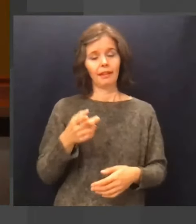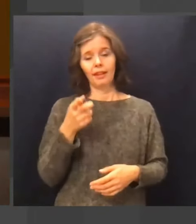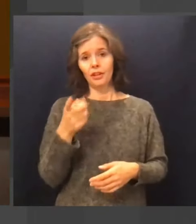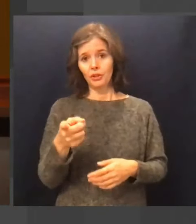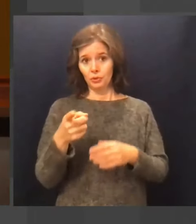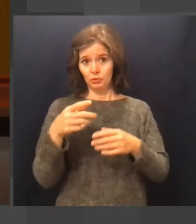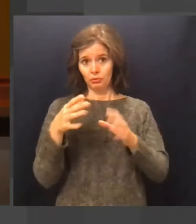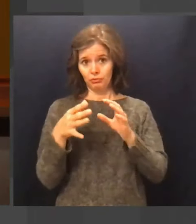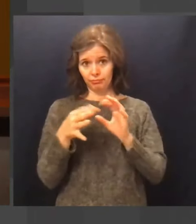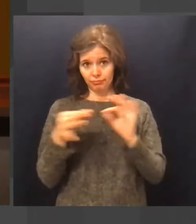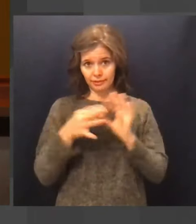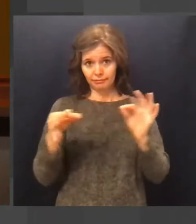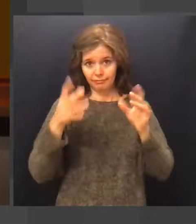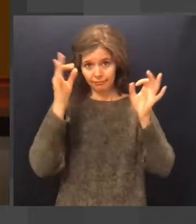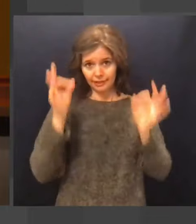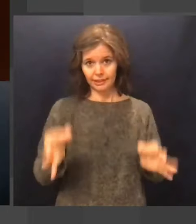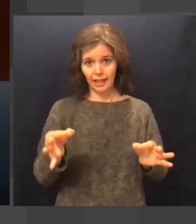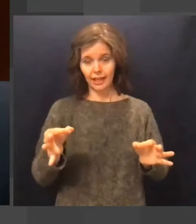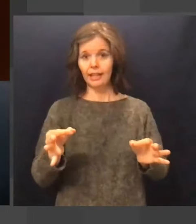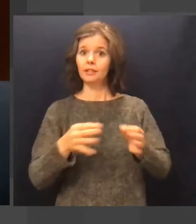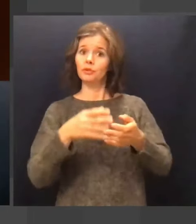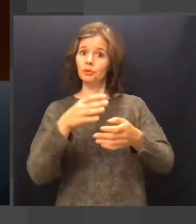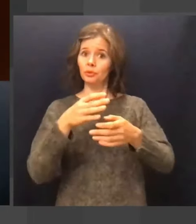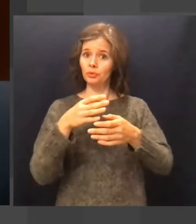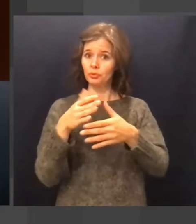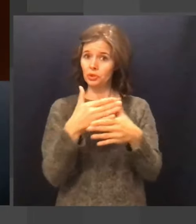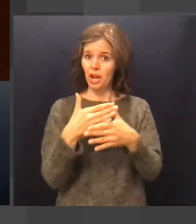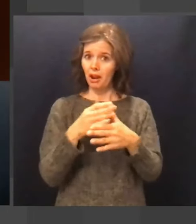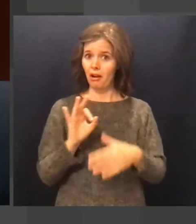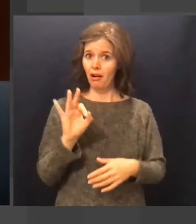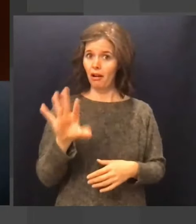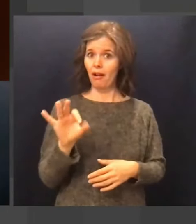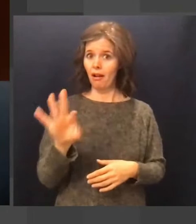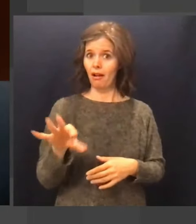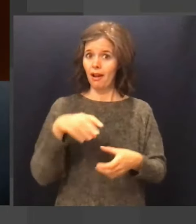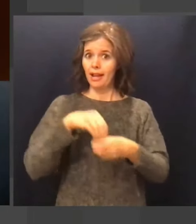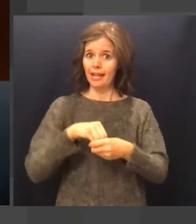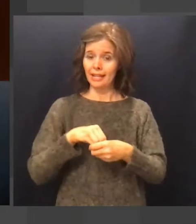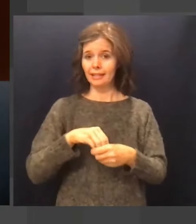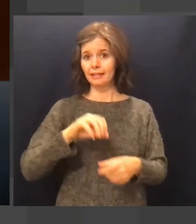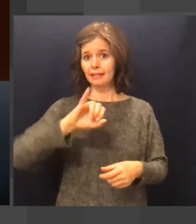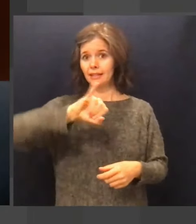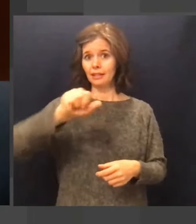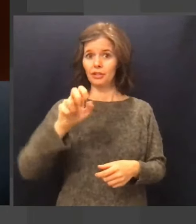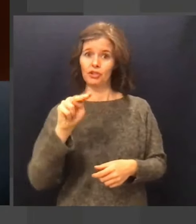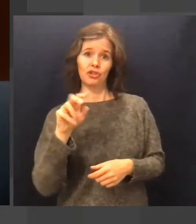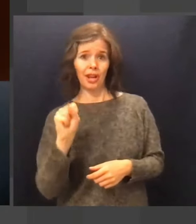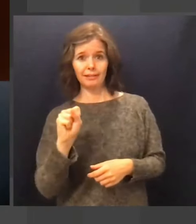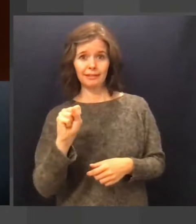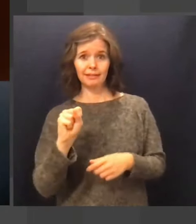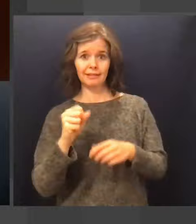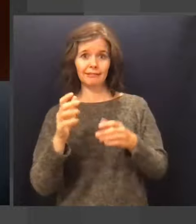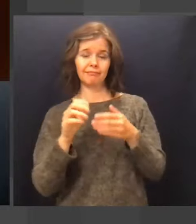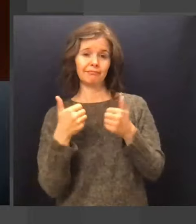SOME TODAY SO PEOPLE CAN SEE WHAT IS IN THE JEB GAME DESIGN BOOK.